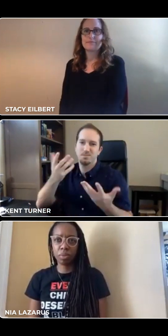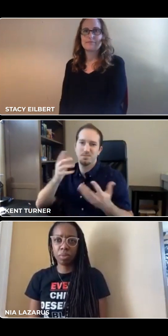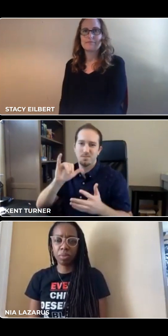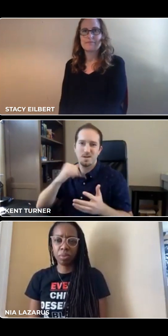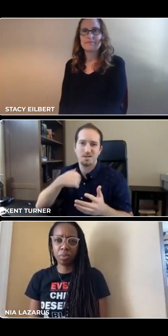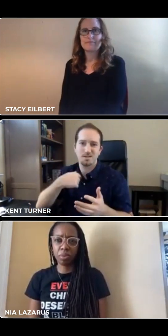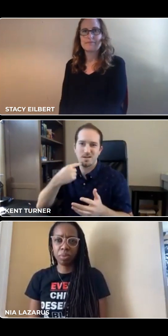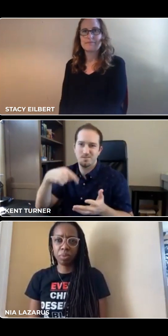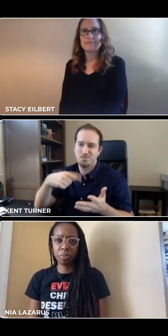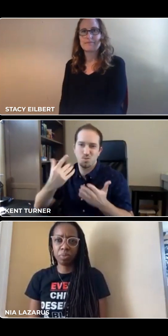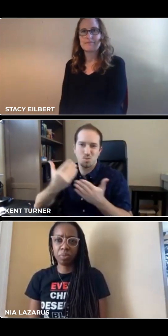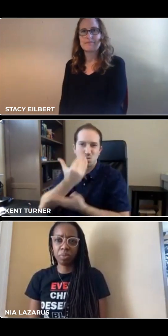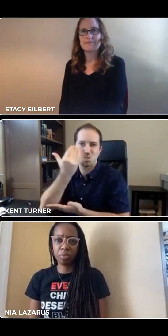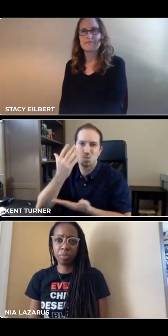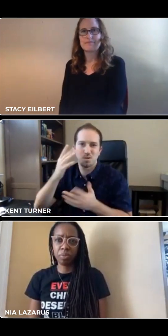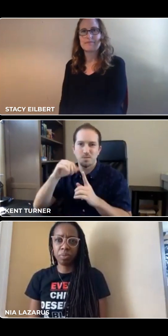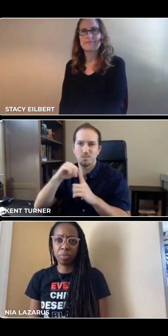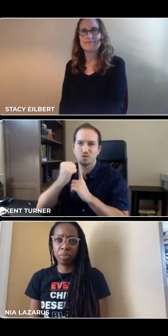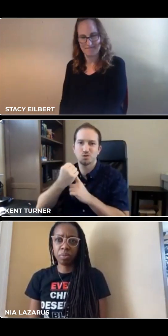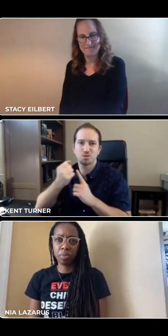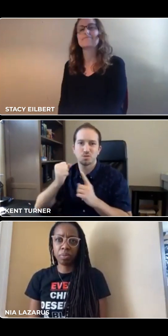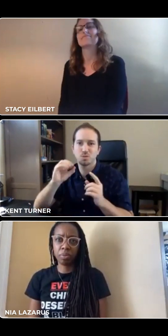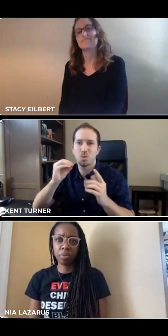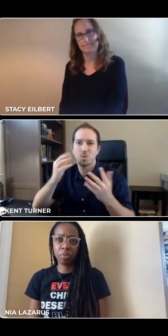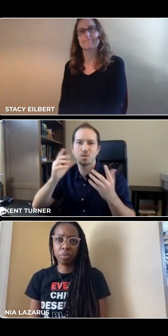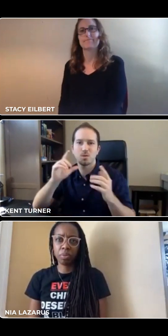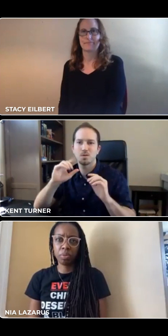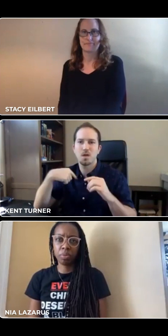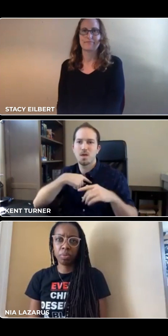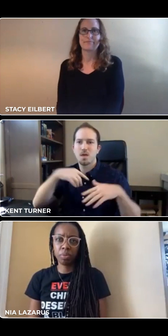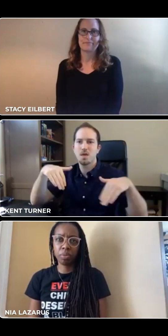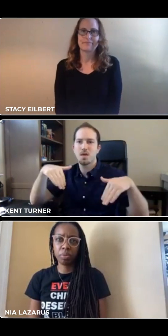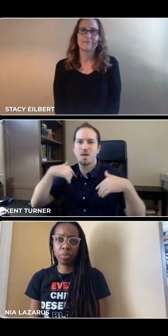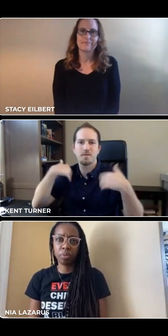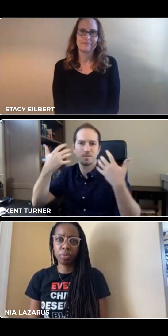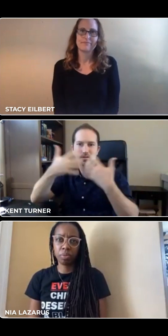Well, I think again -- I keep saying -- this is a new [Laugh] challenge,